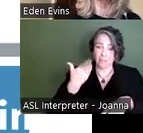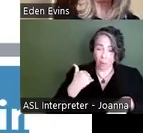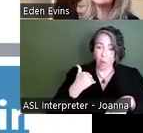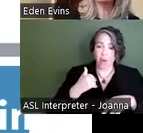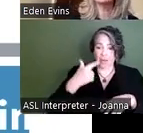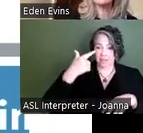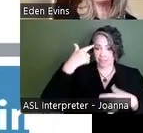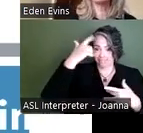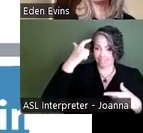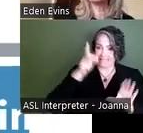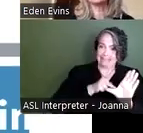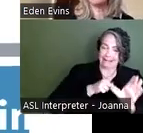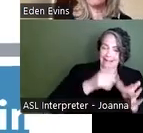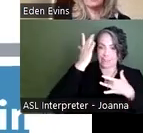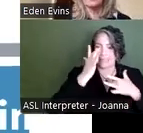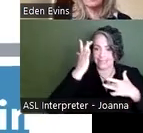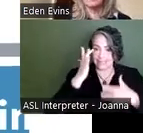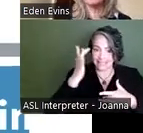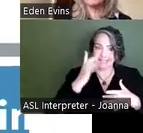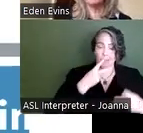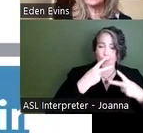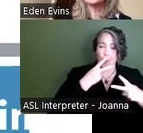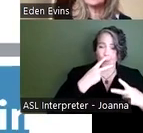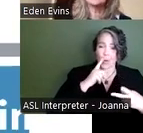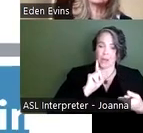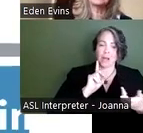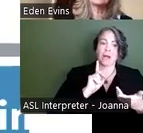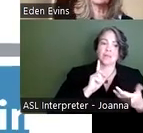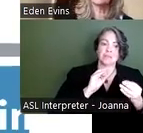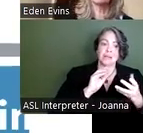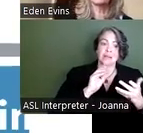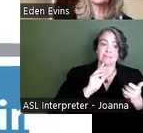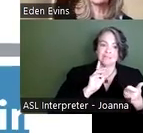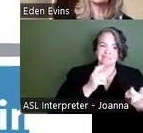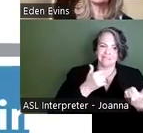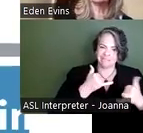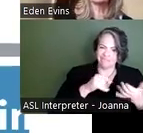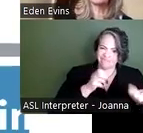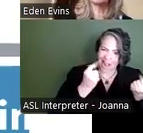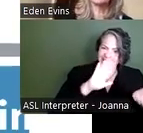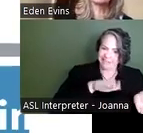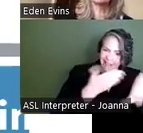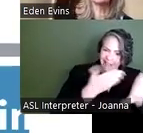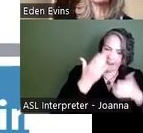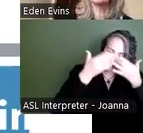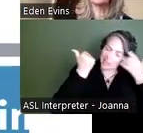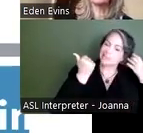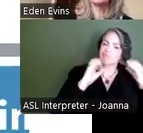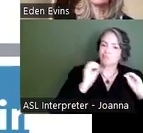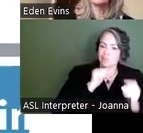mortality gap come down, if we hadn't had that reduction in use of this, the most effective